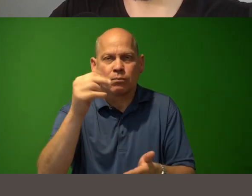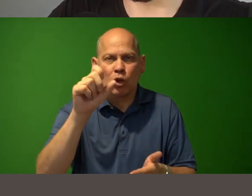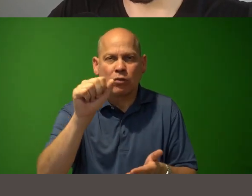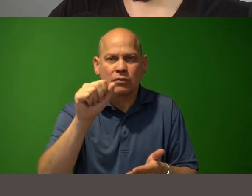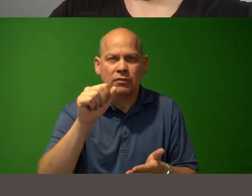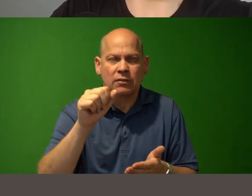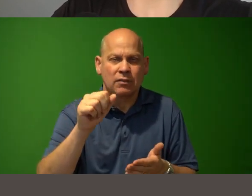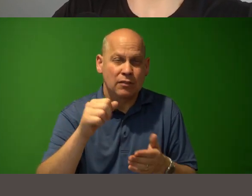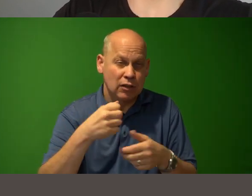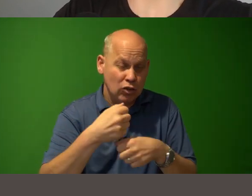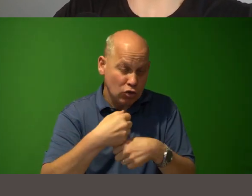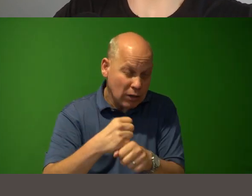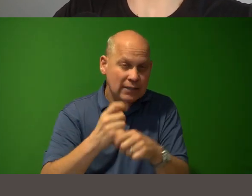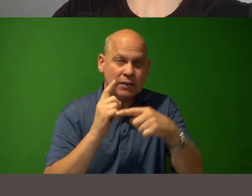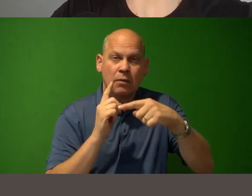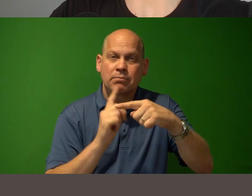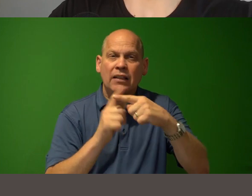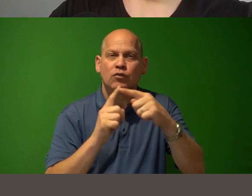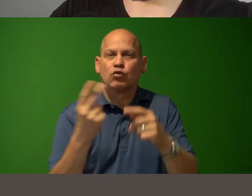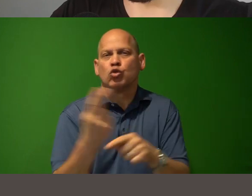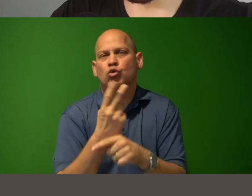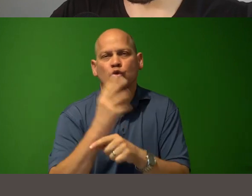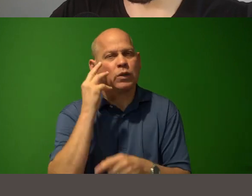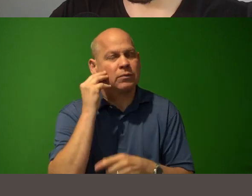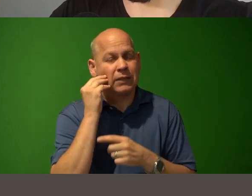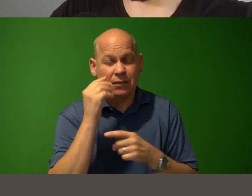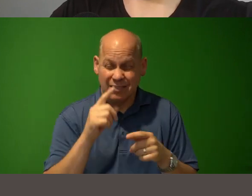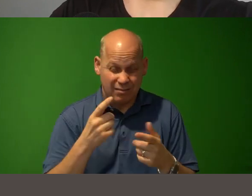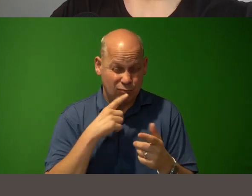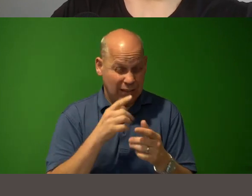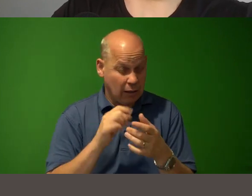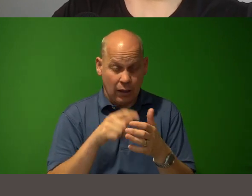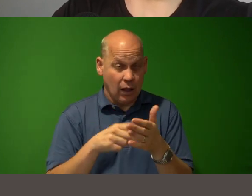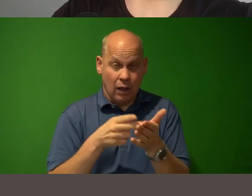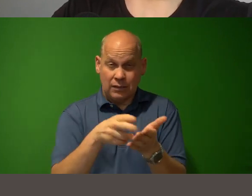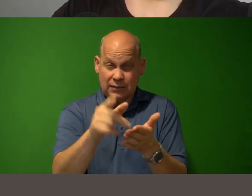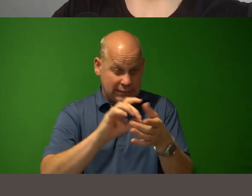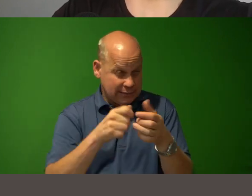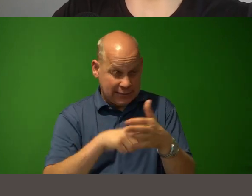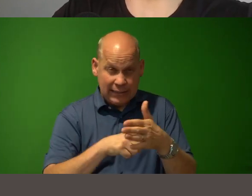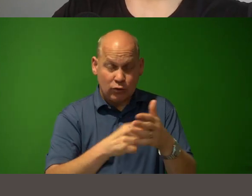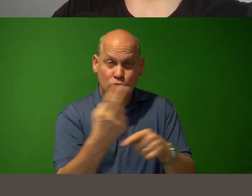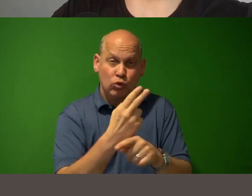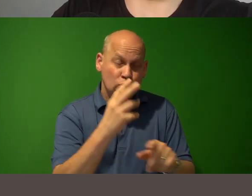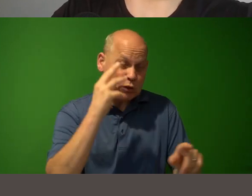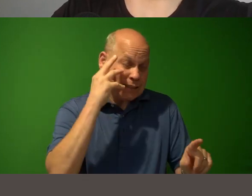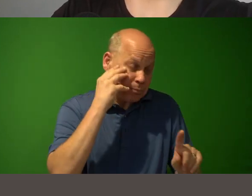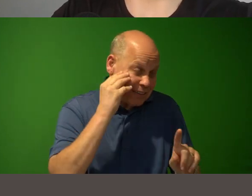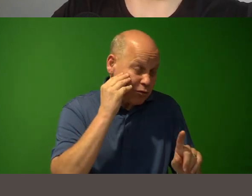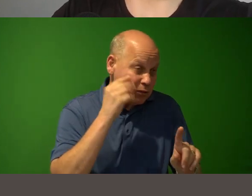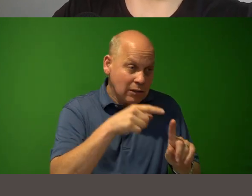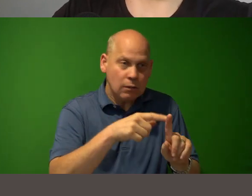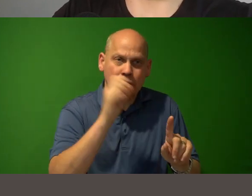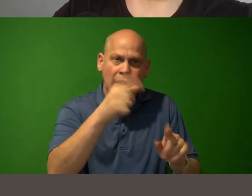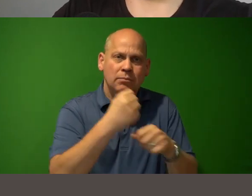and create positive user experiences. It's all about the user experience and making it as positive as possible.